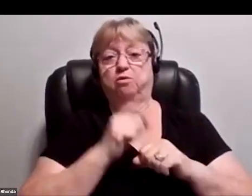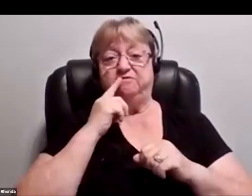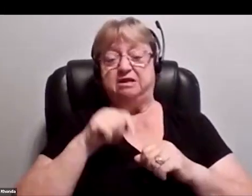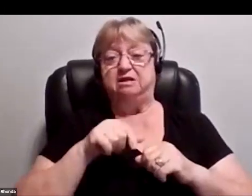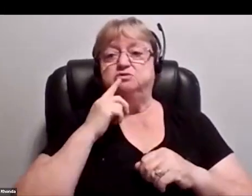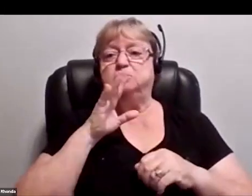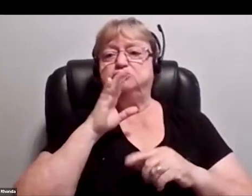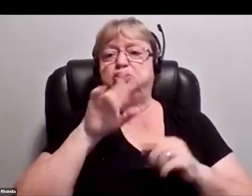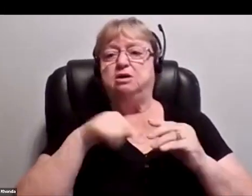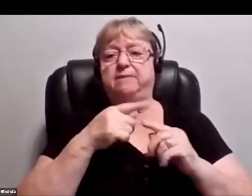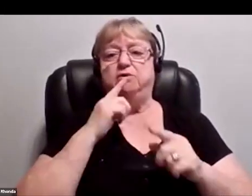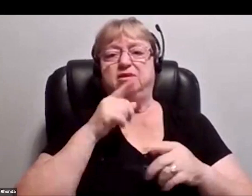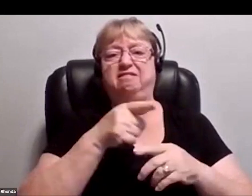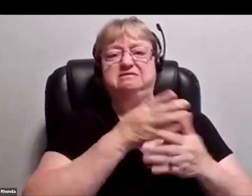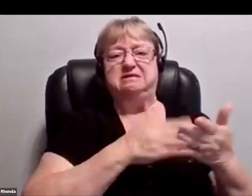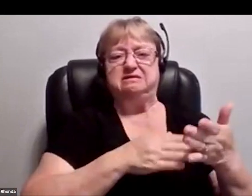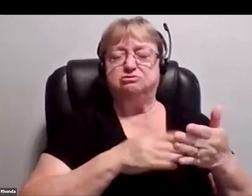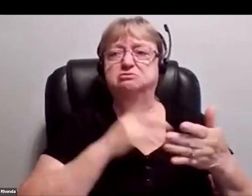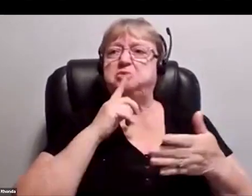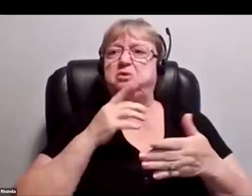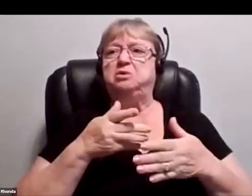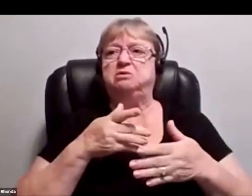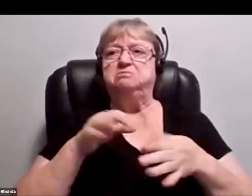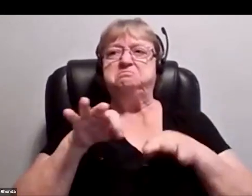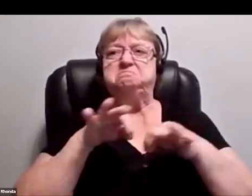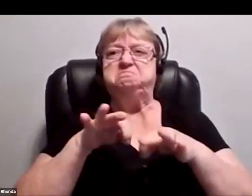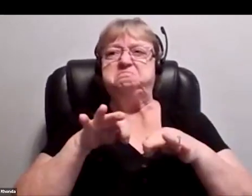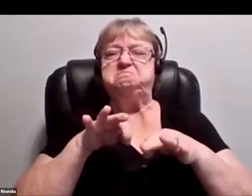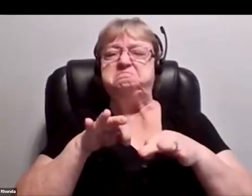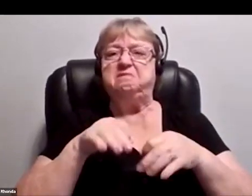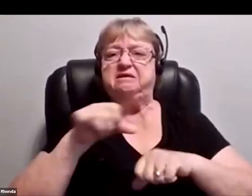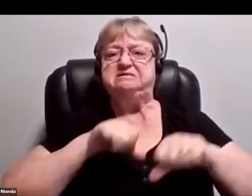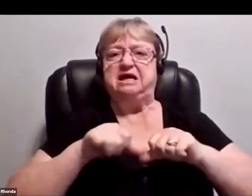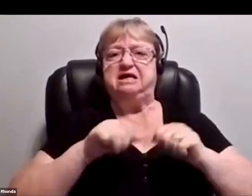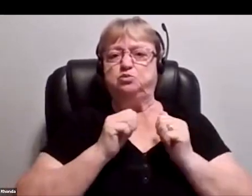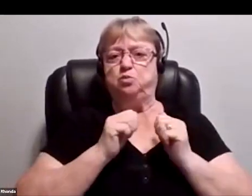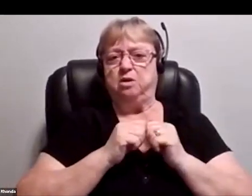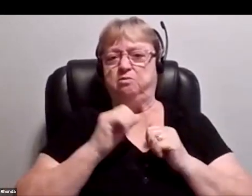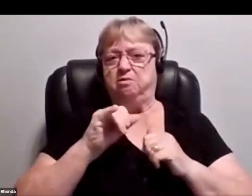cover a small amount of science that we've done with IceCube, and then dive deep into what it's like to be here